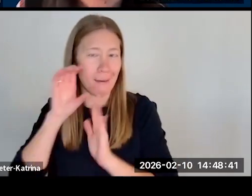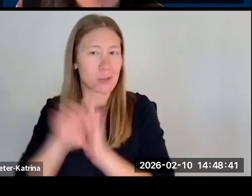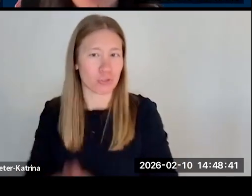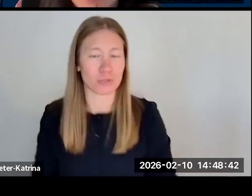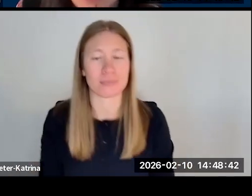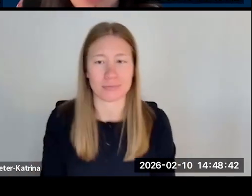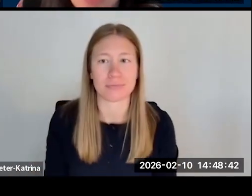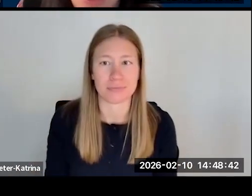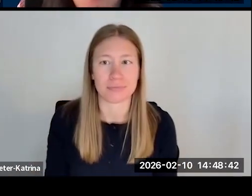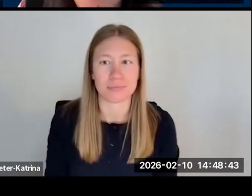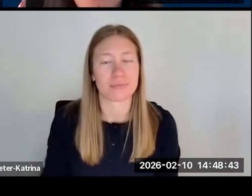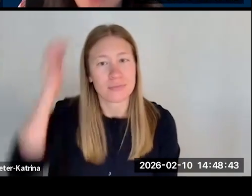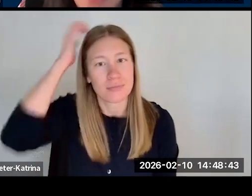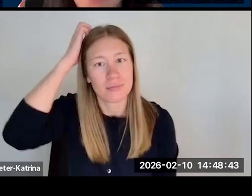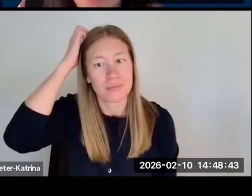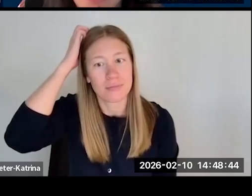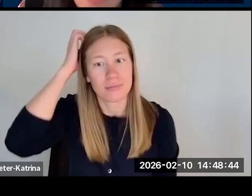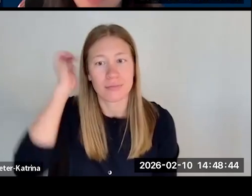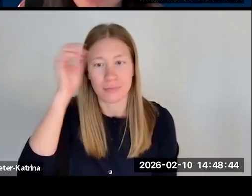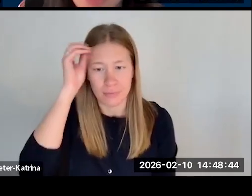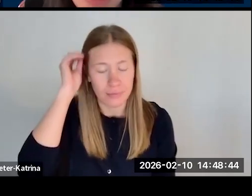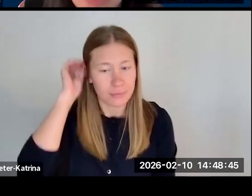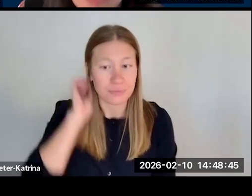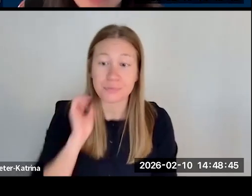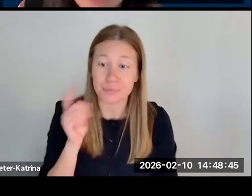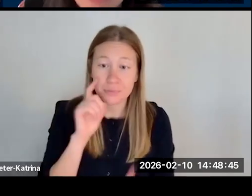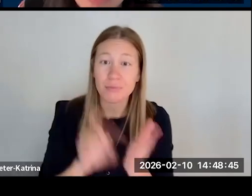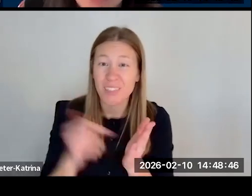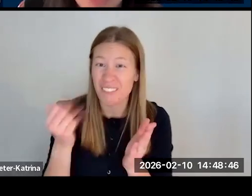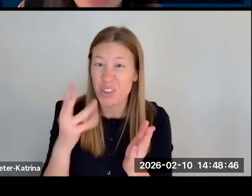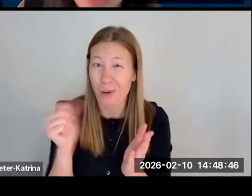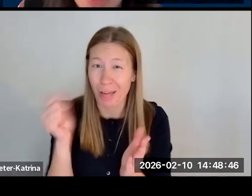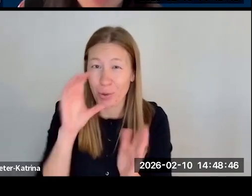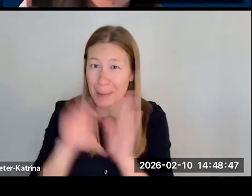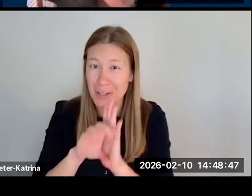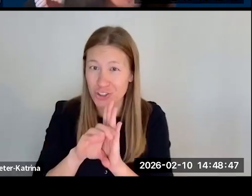So yeah, there's a couple of other images inside of this document,